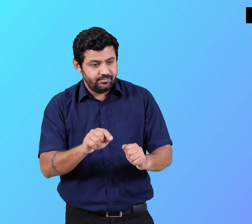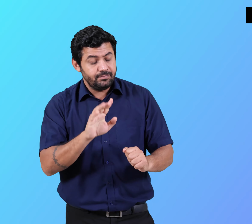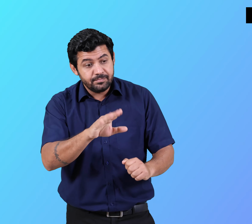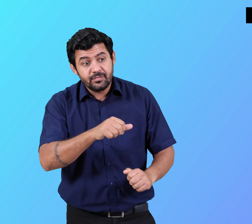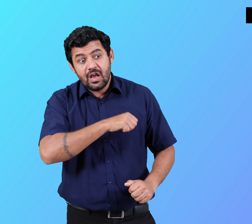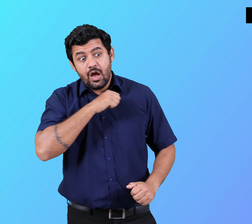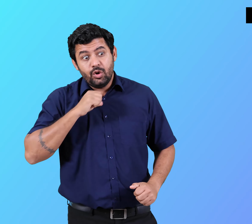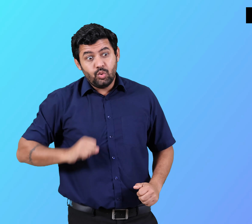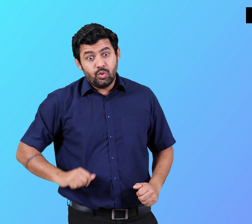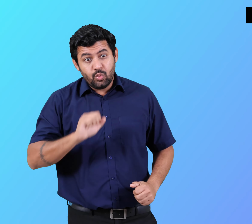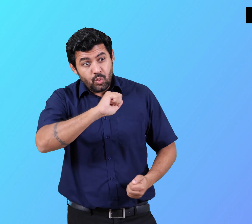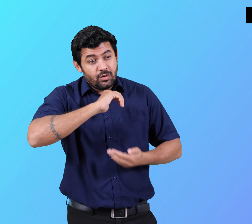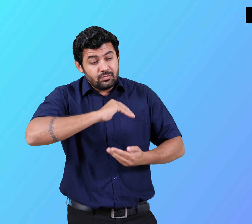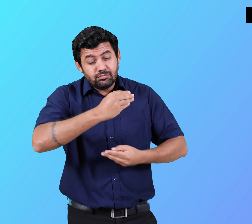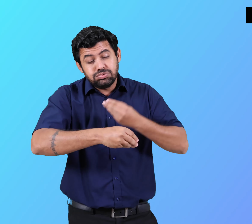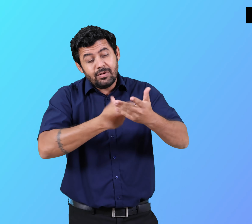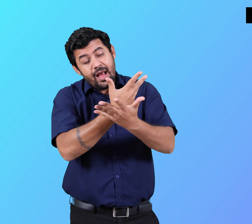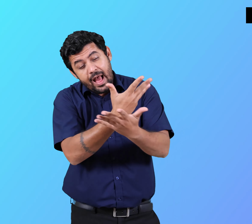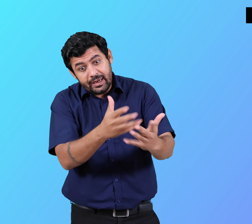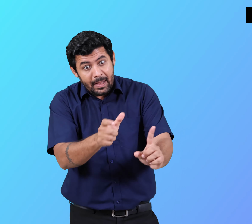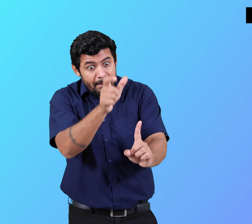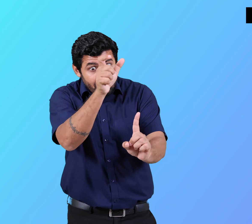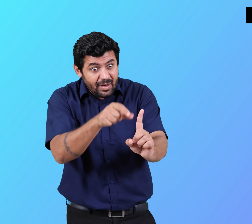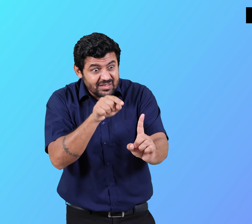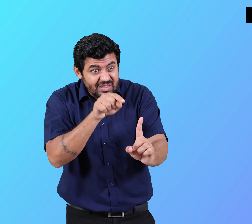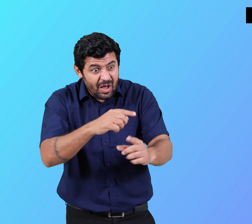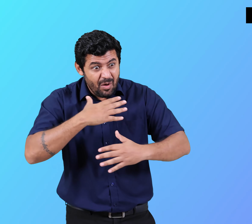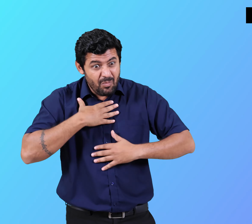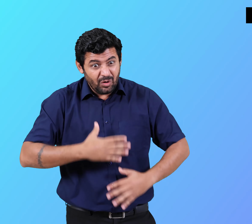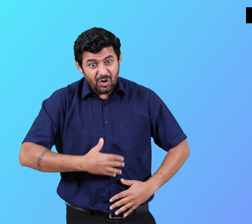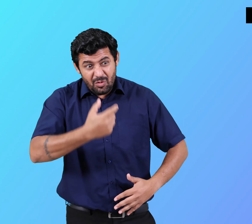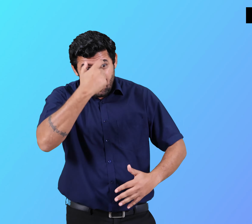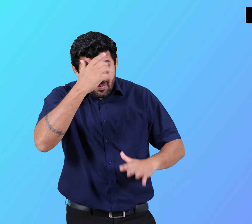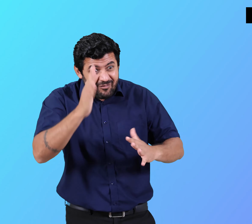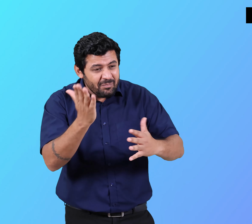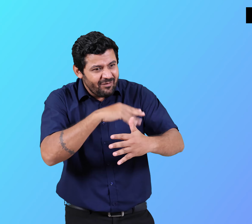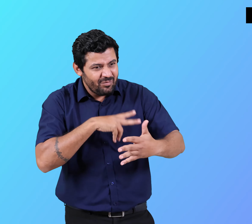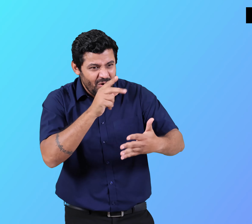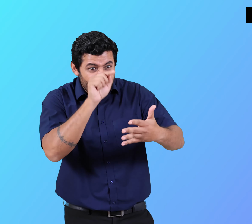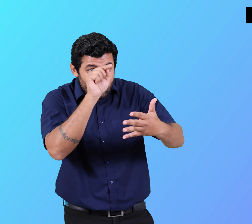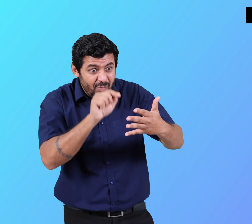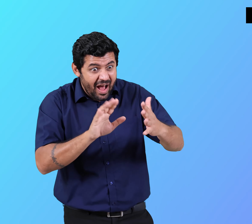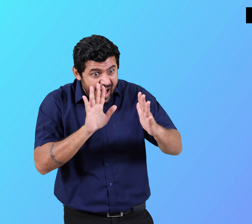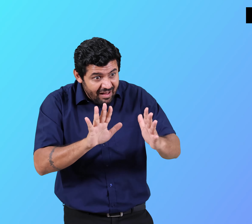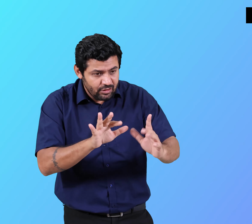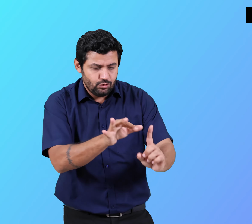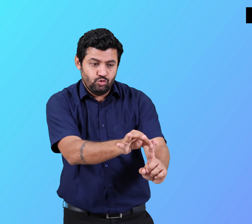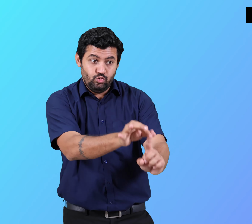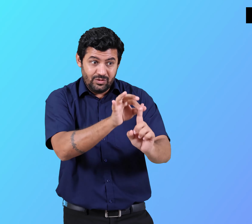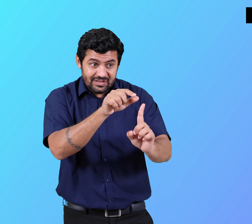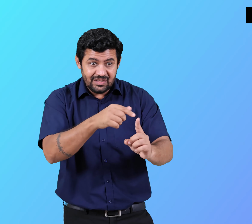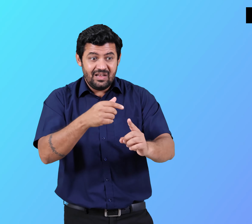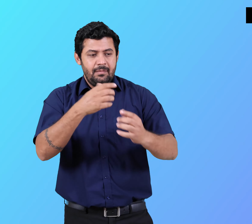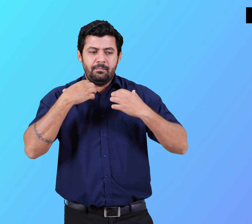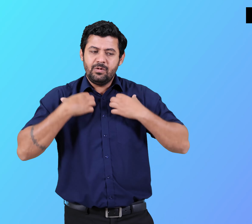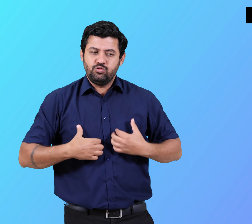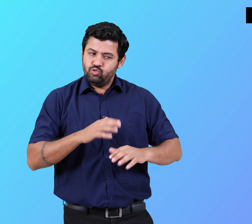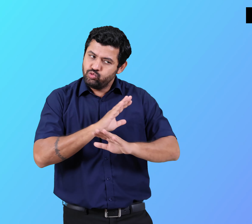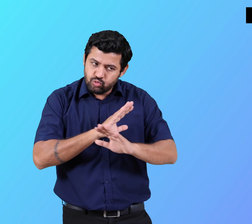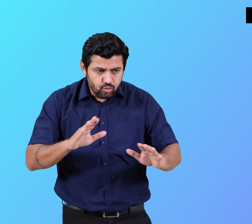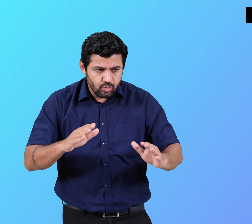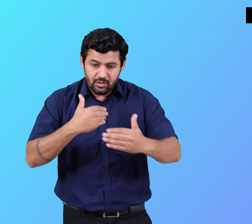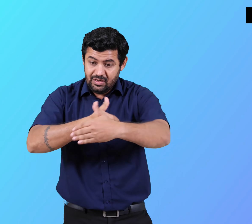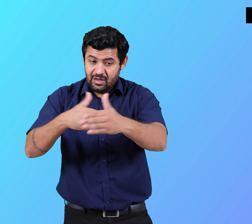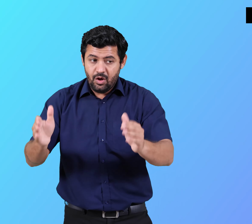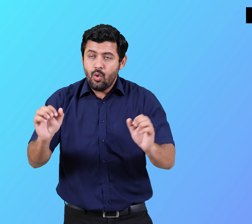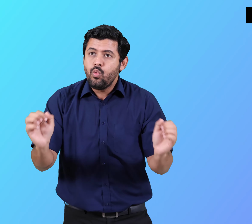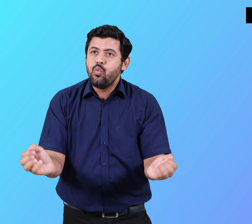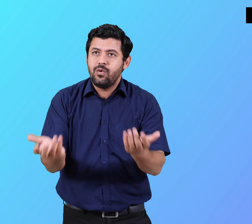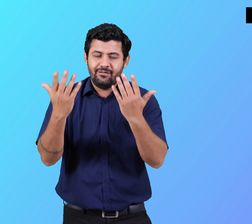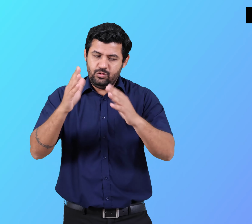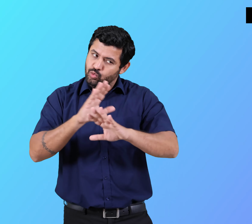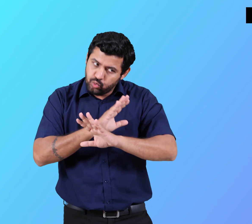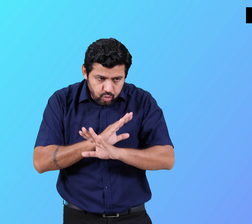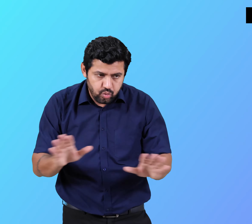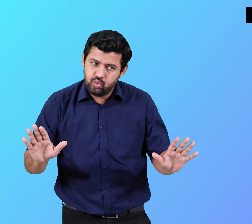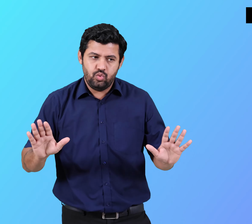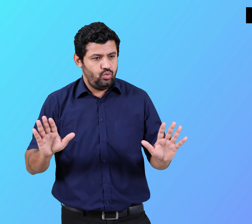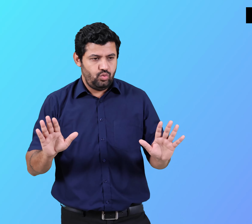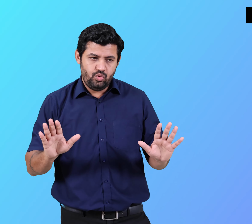“If one of Aaron’s descendants has something wrong with him, he cannot approach the altar to bring gifts to the LORD. And he cannot offer the food to his God.